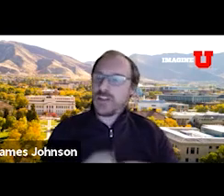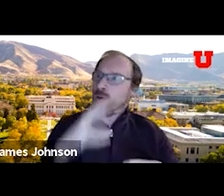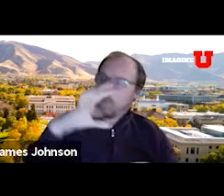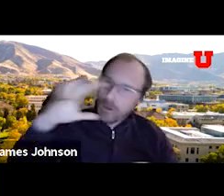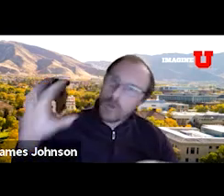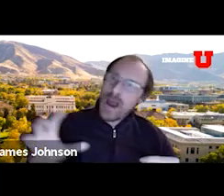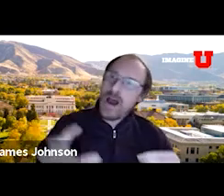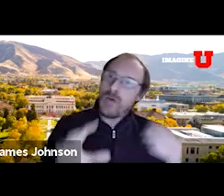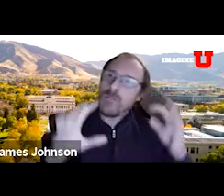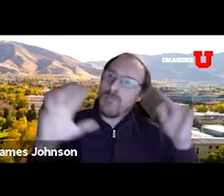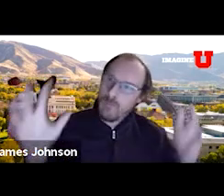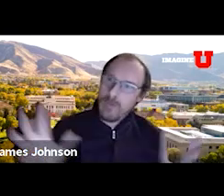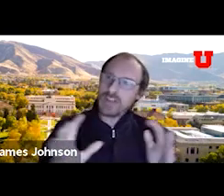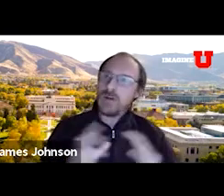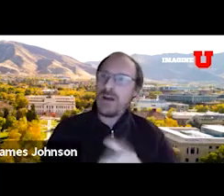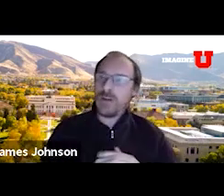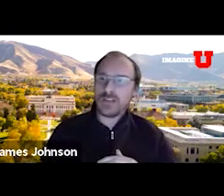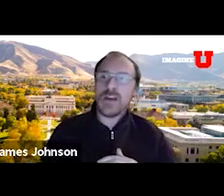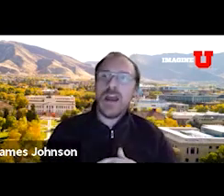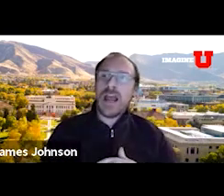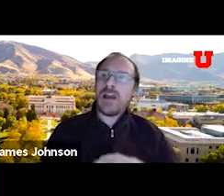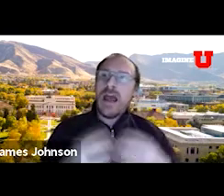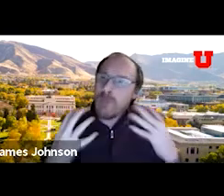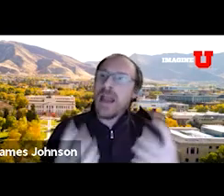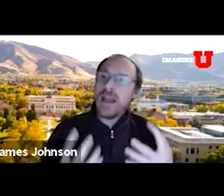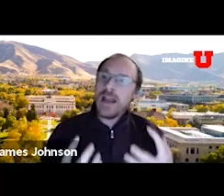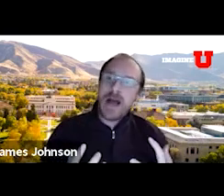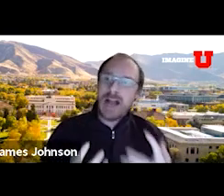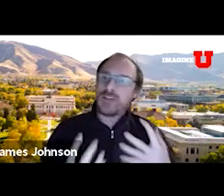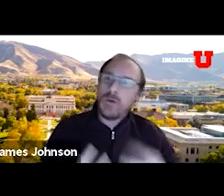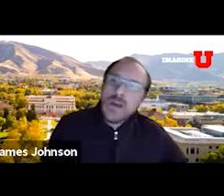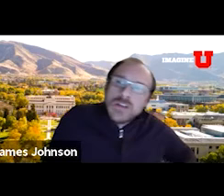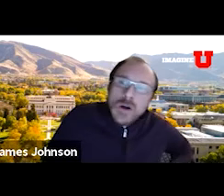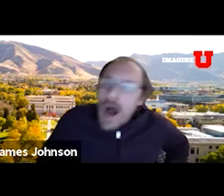to look around my surroundings and make an impact.